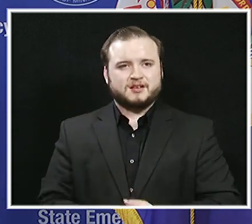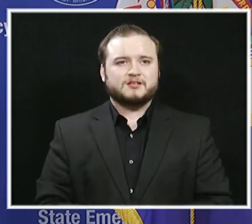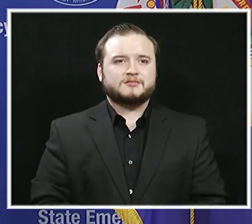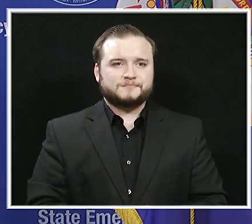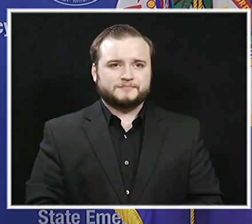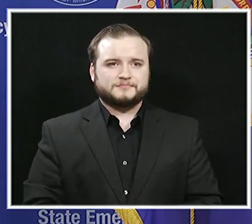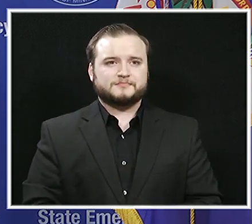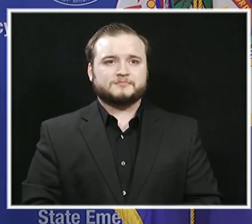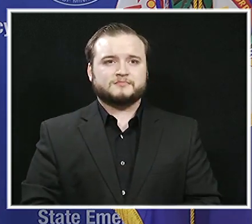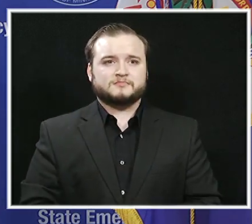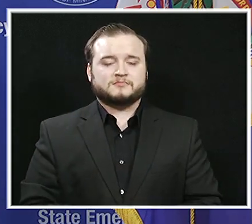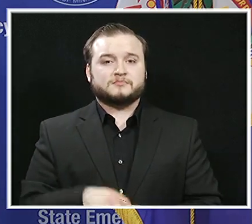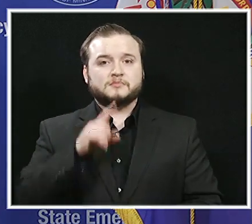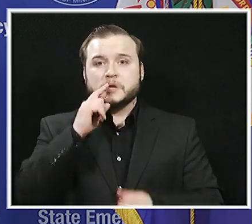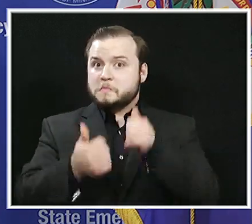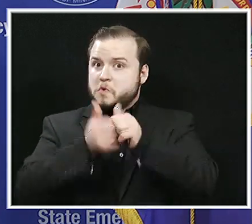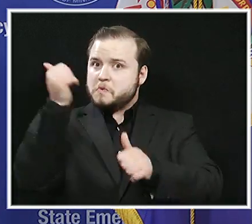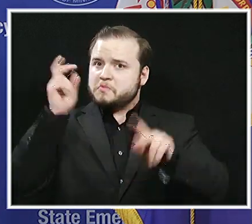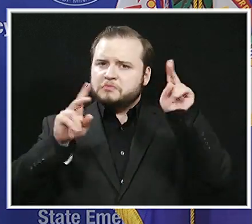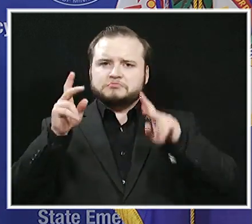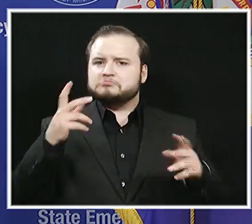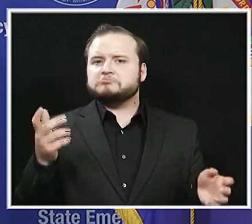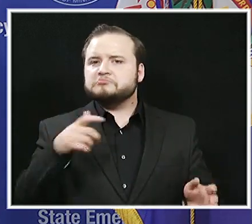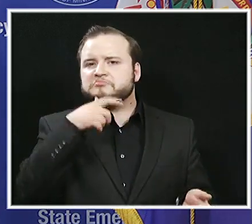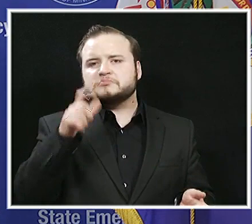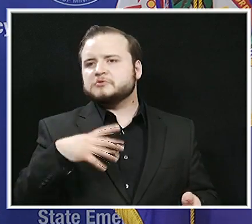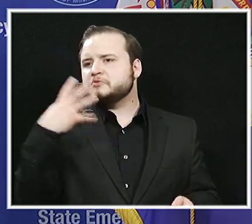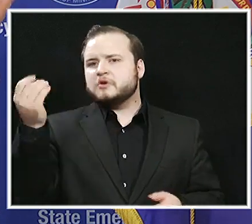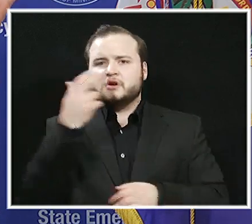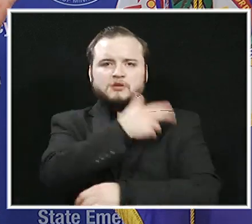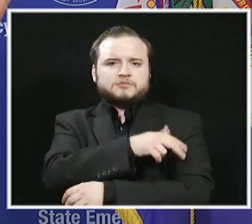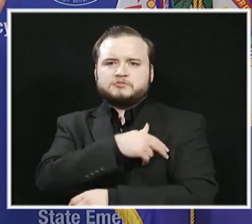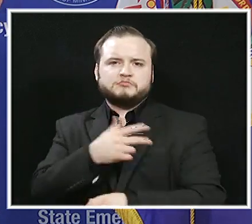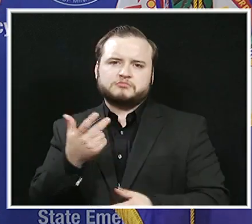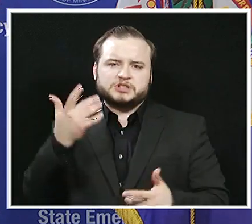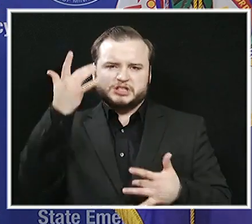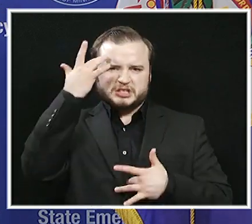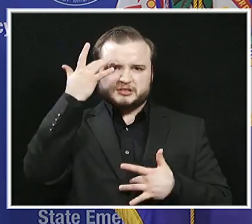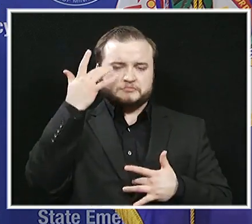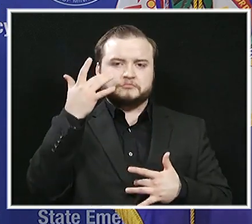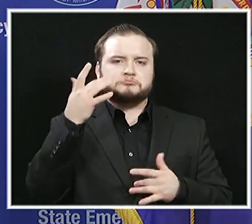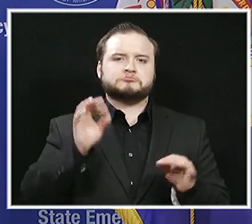ends up in ICU sick, so we really need to focus on that. This does go back to this, the vast majority of people